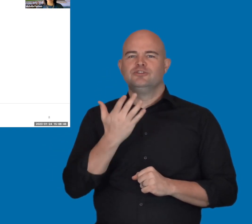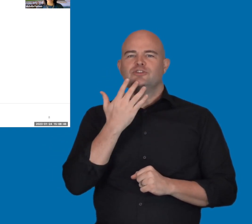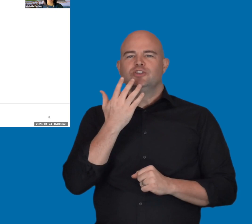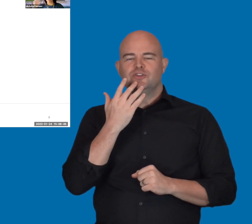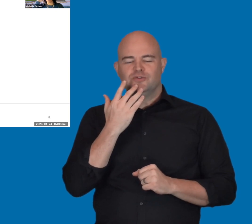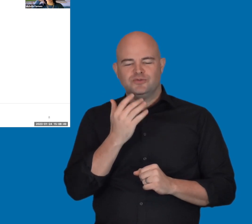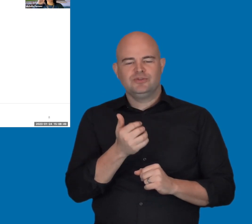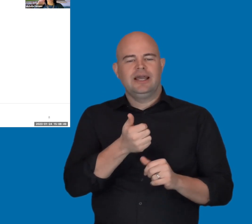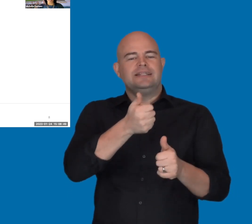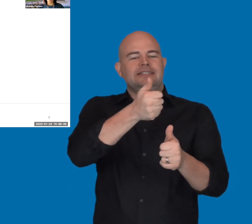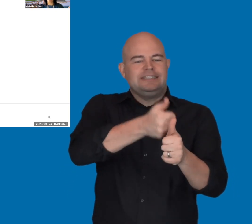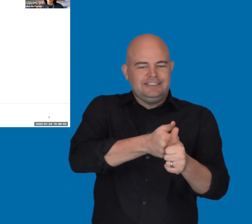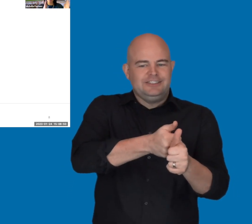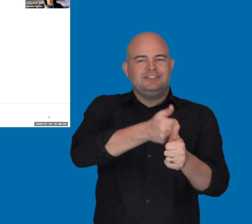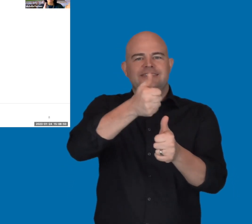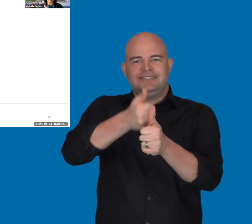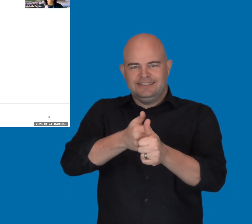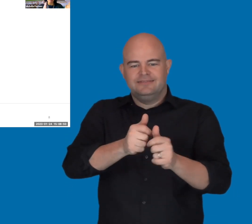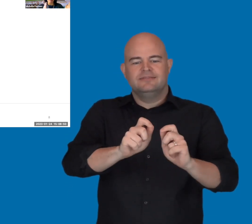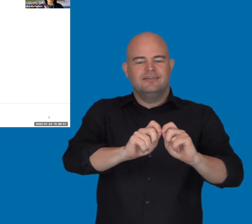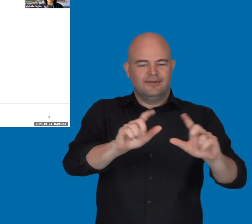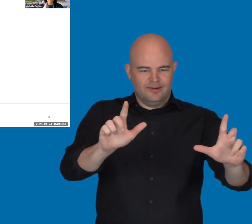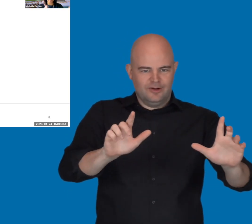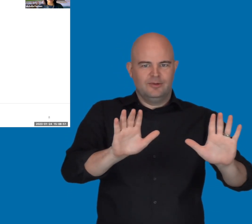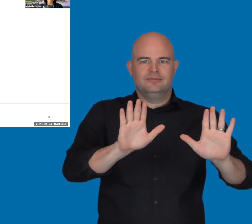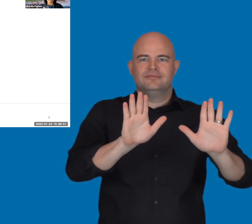that they finished the training.